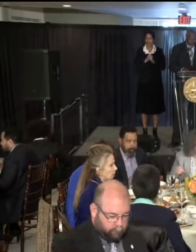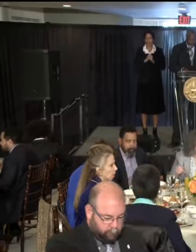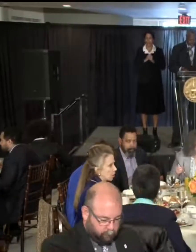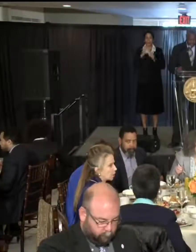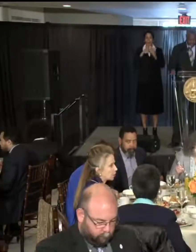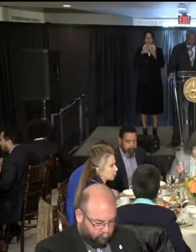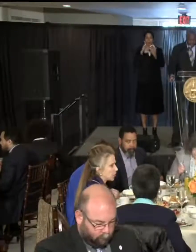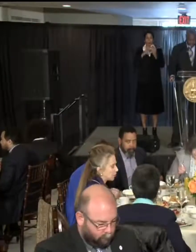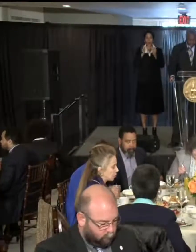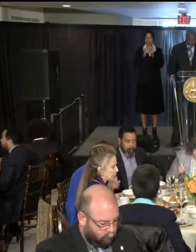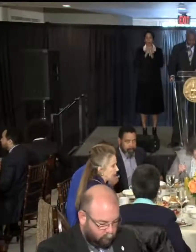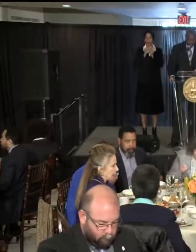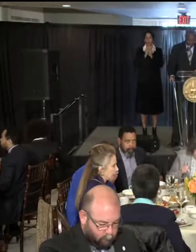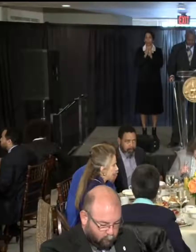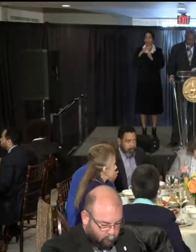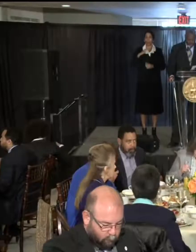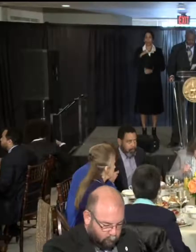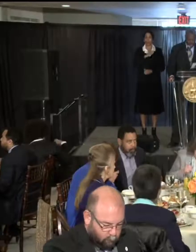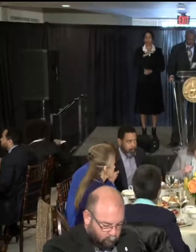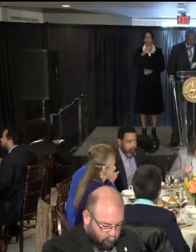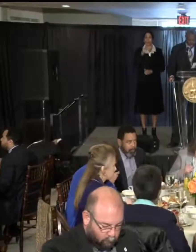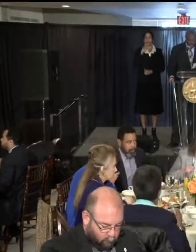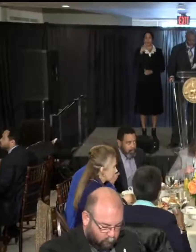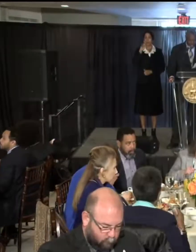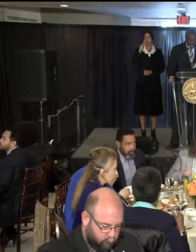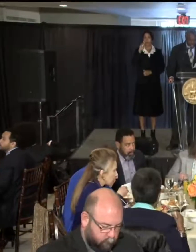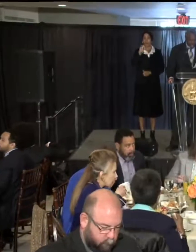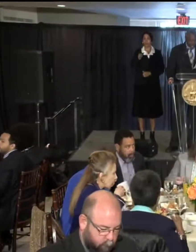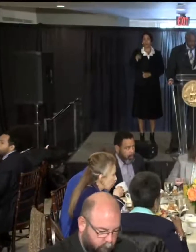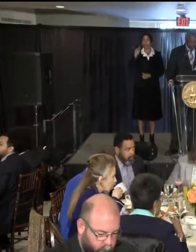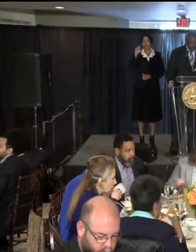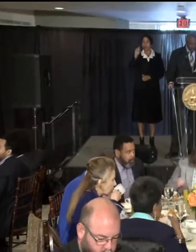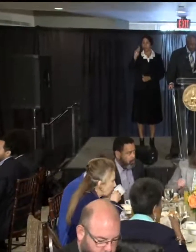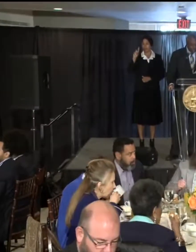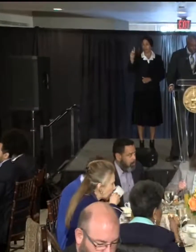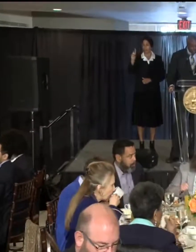PROGRAM WITH COUNCILMEMBER BRANDON TODD, CHAIRMAN OF THE